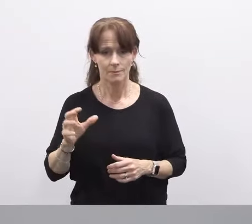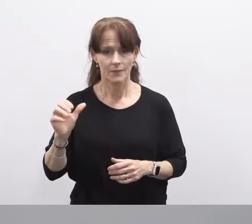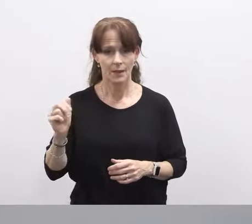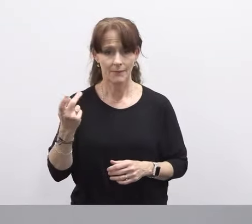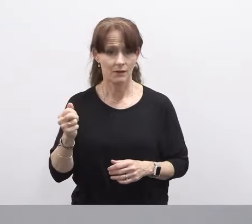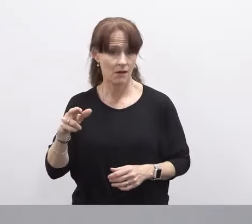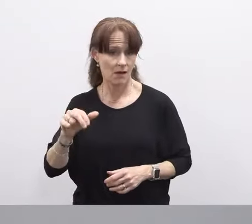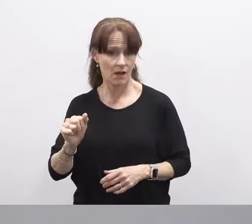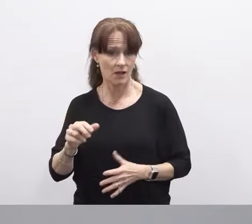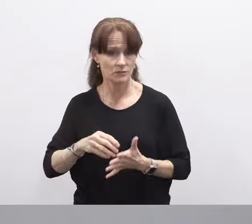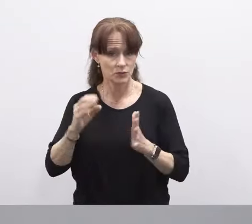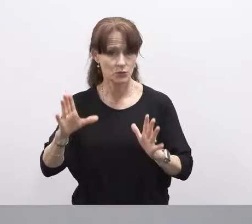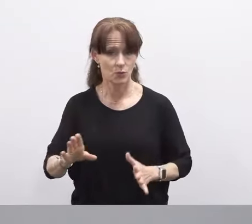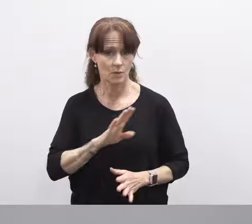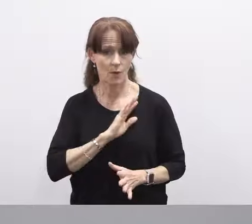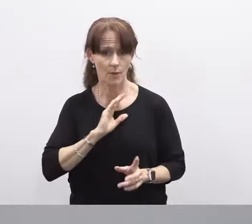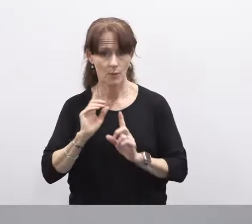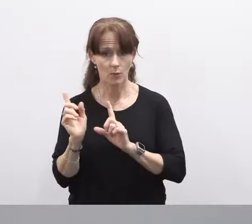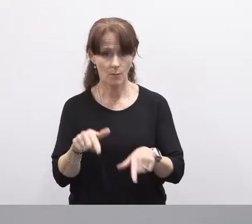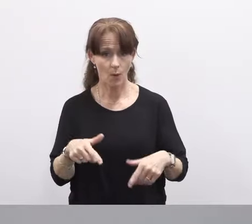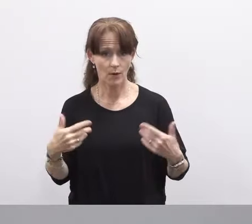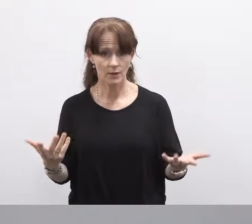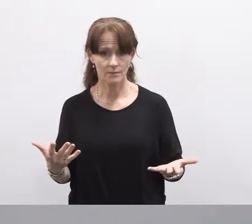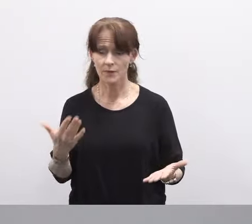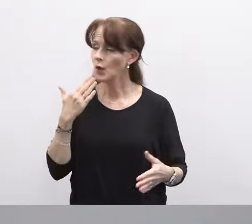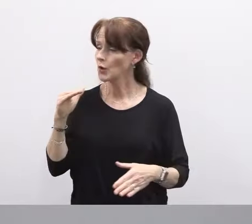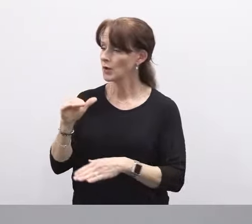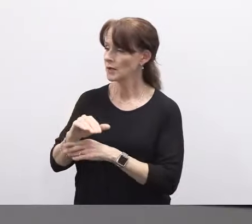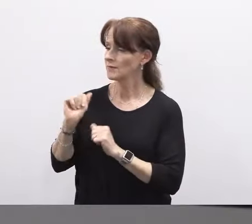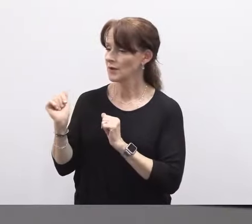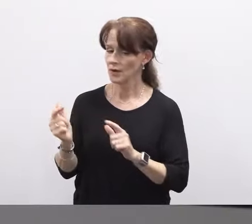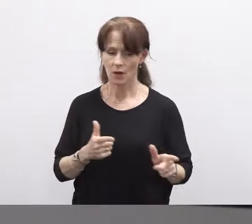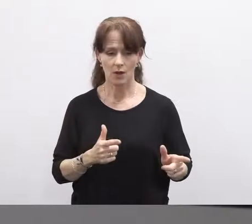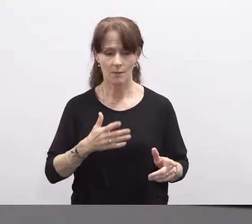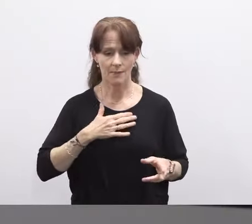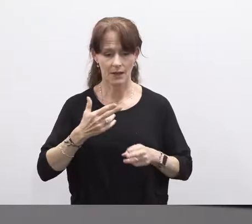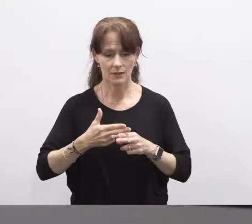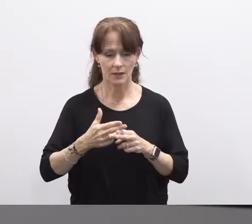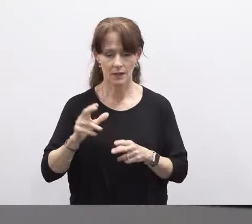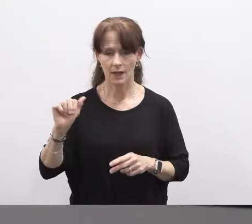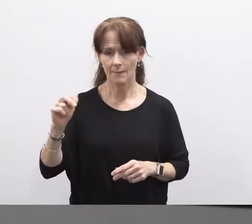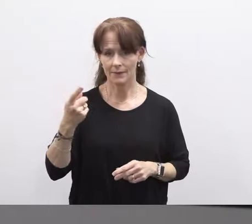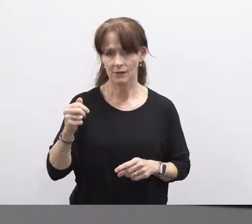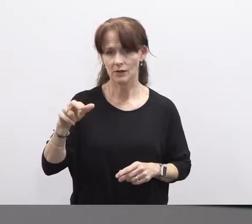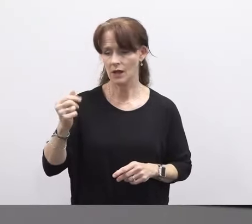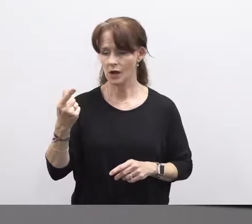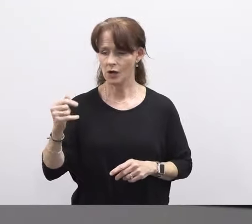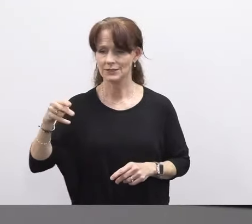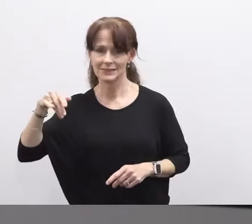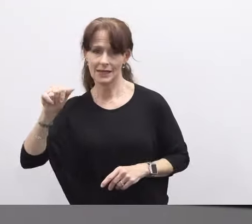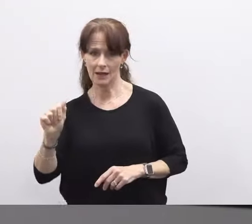do you wanna give your student board member report to us? Good evening, everyone. My name is America Garcia and I'm a student,